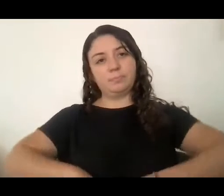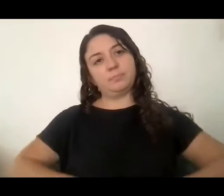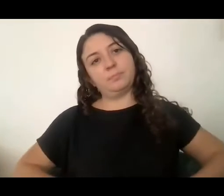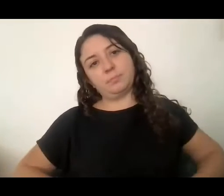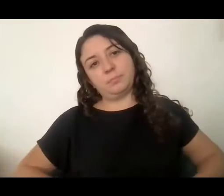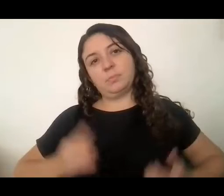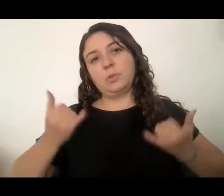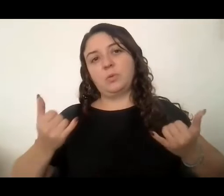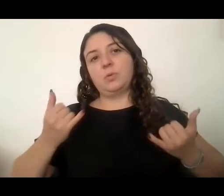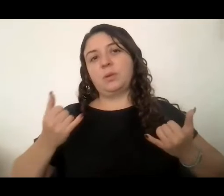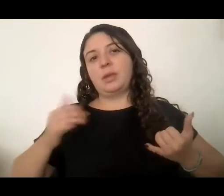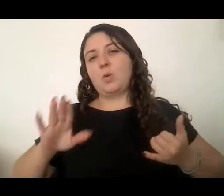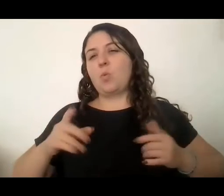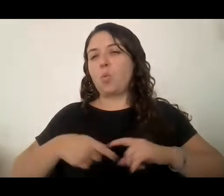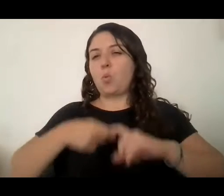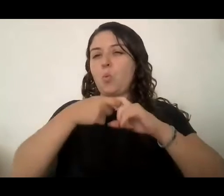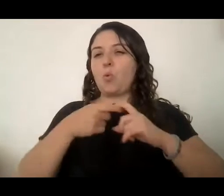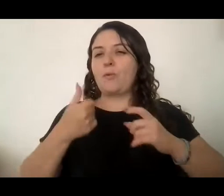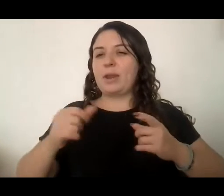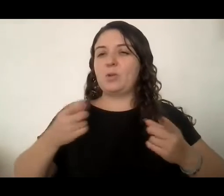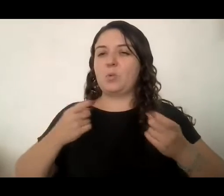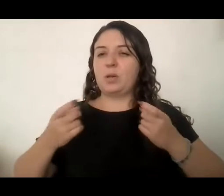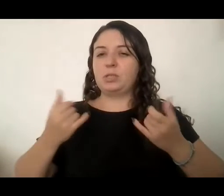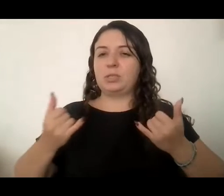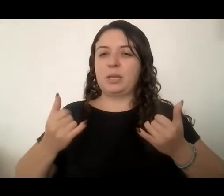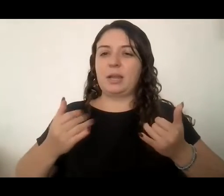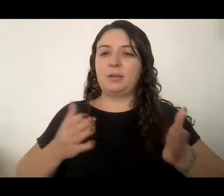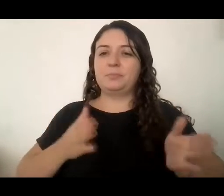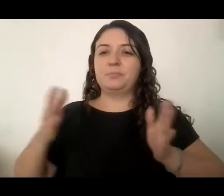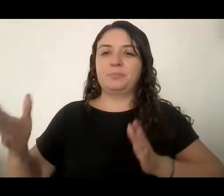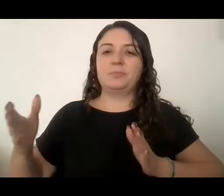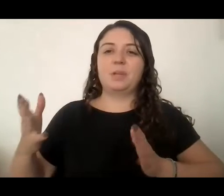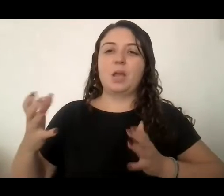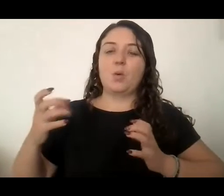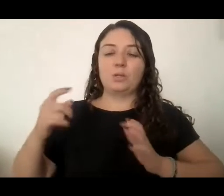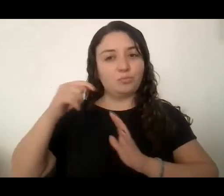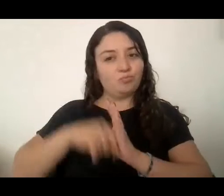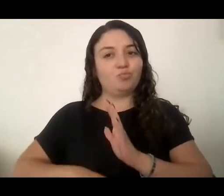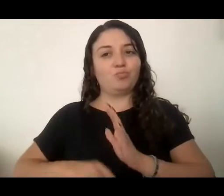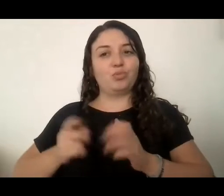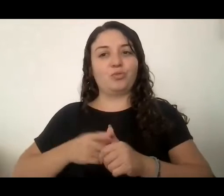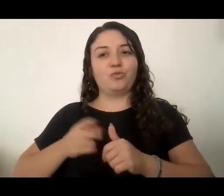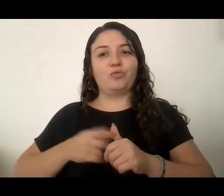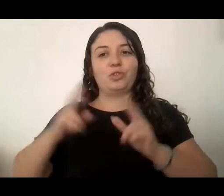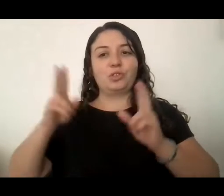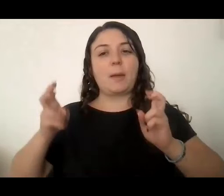off for checking on questions. I am going to move us on, dig into our first topic on this overview,